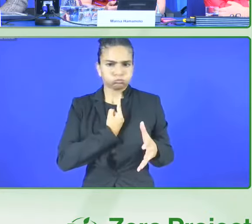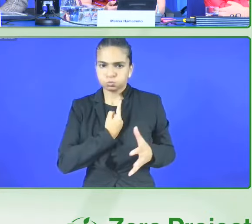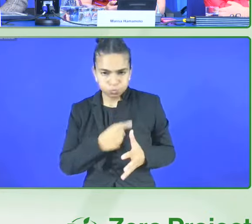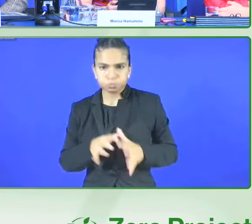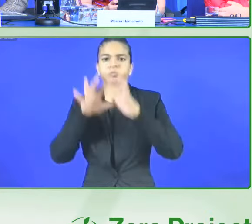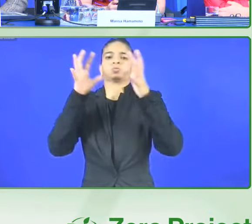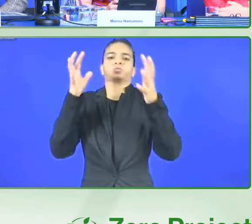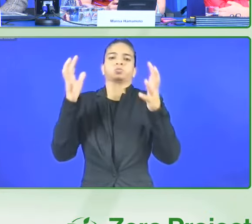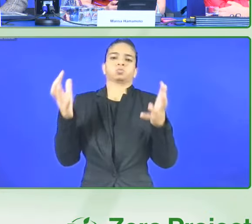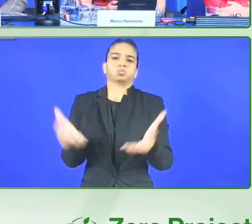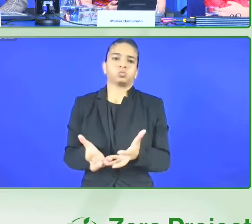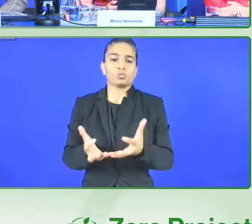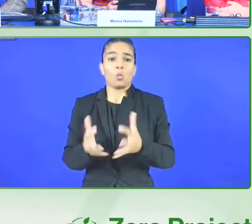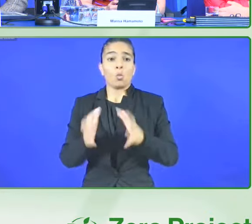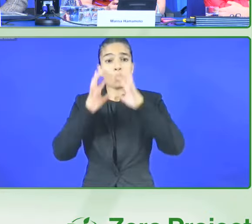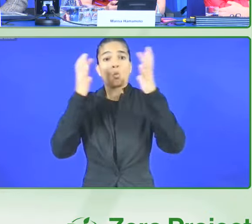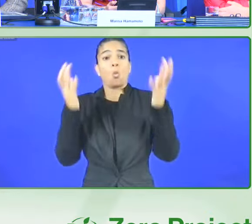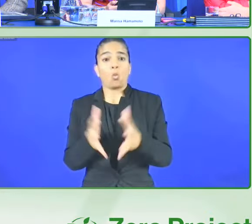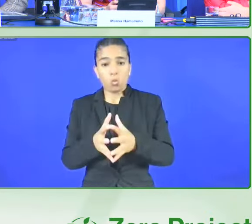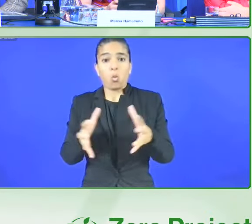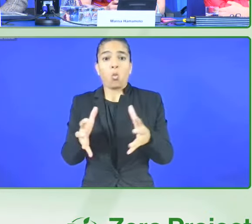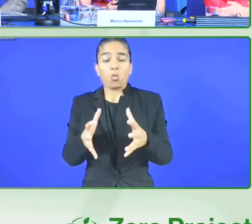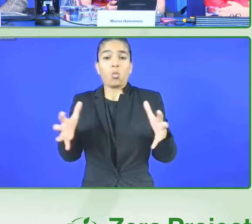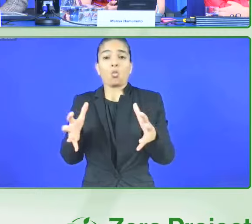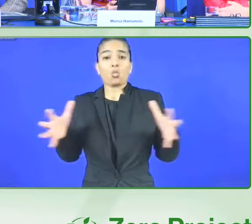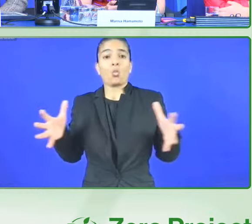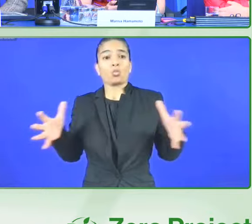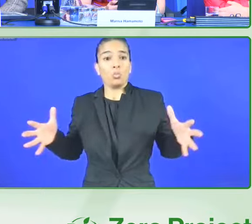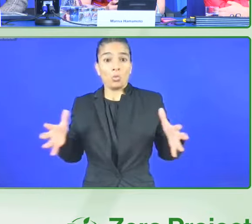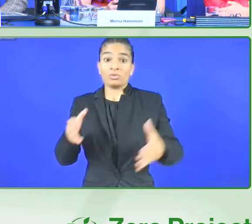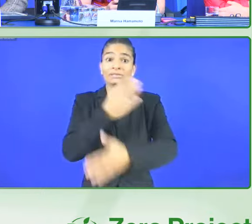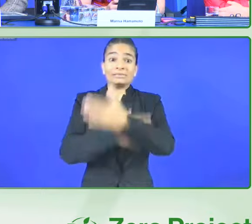They form a dance circle with wheelchairs.